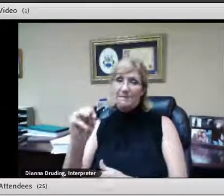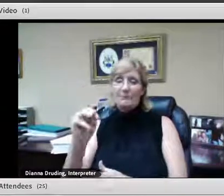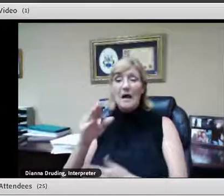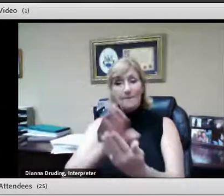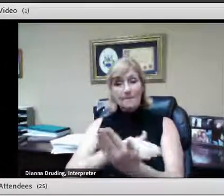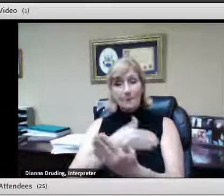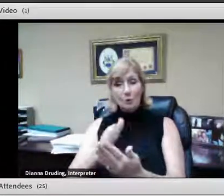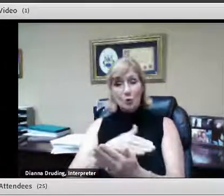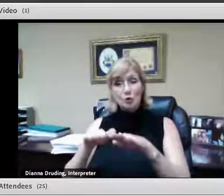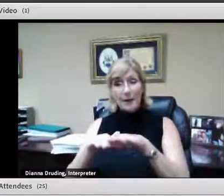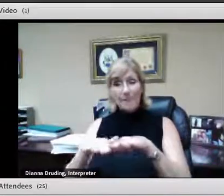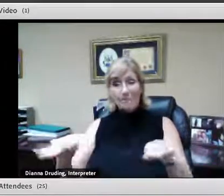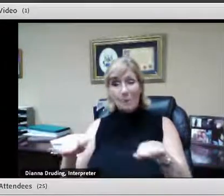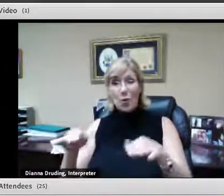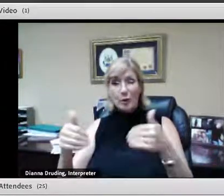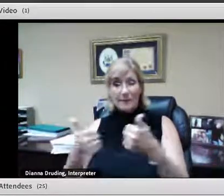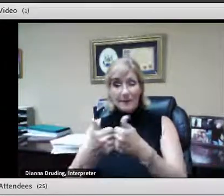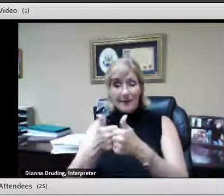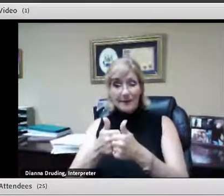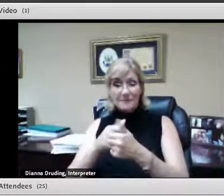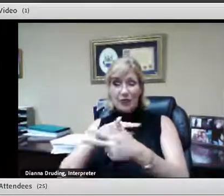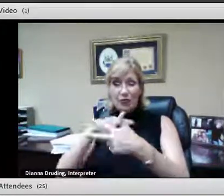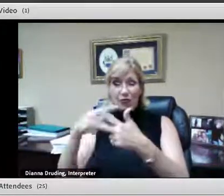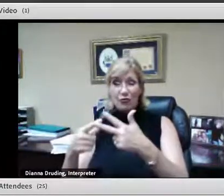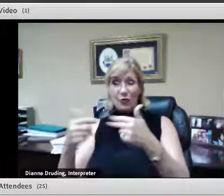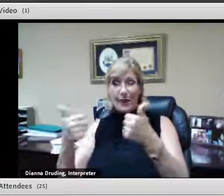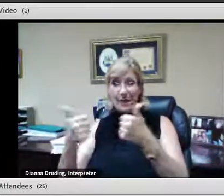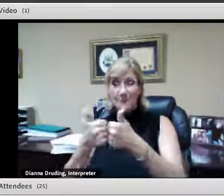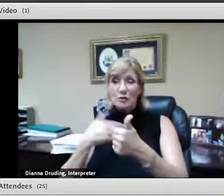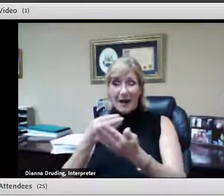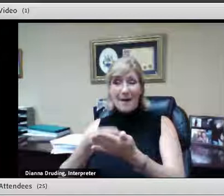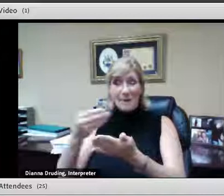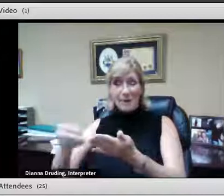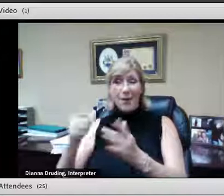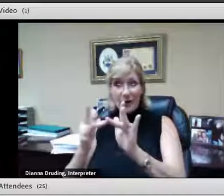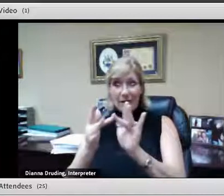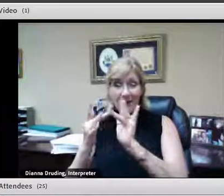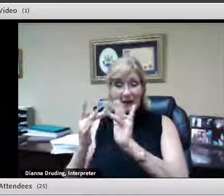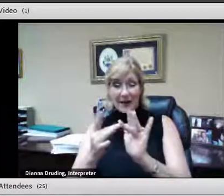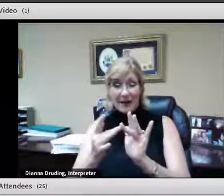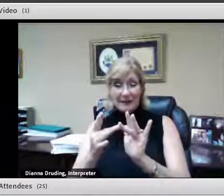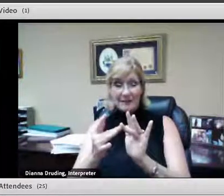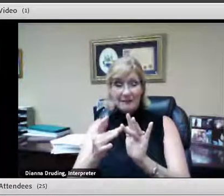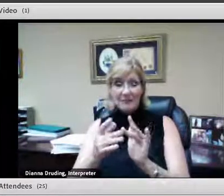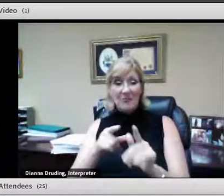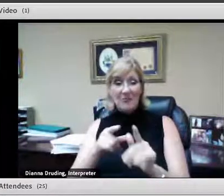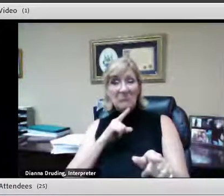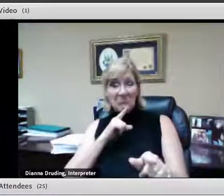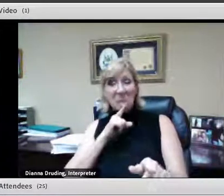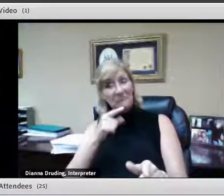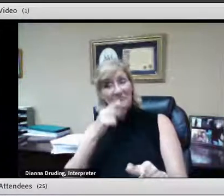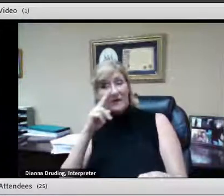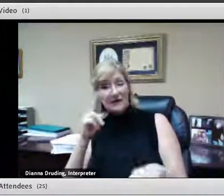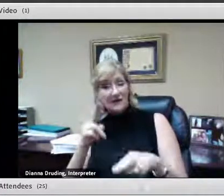these are three books that I bought online. They're pretty fun. Oh, and the games for the classroom,